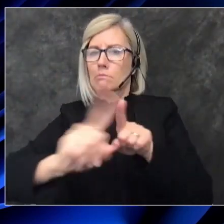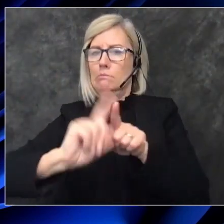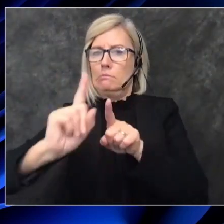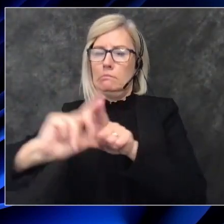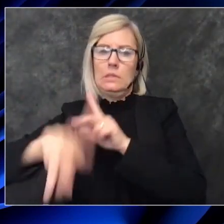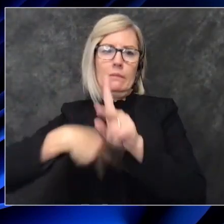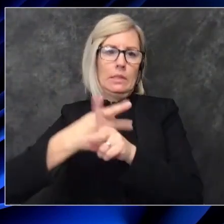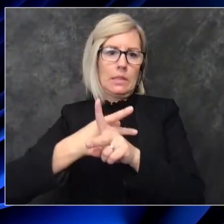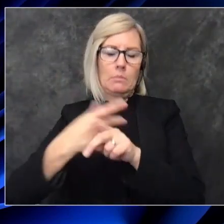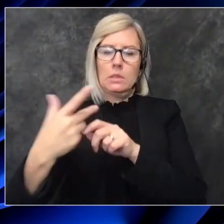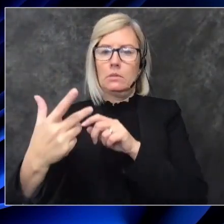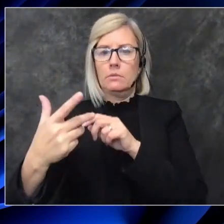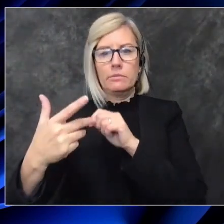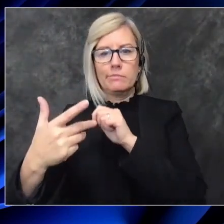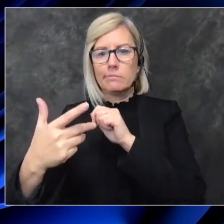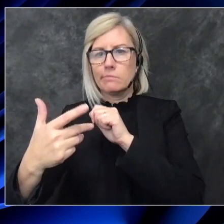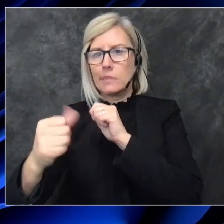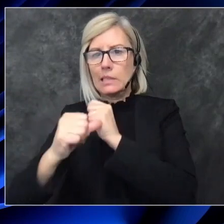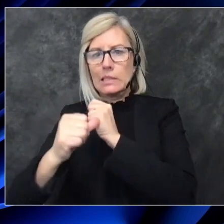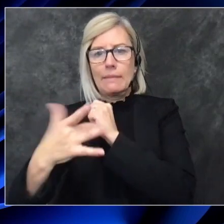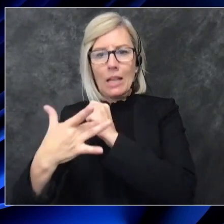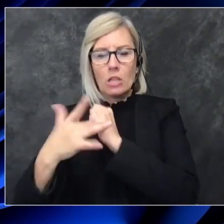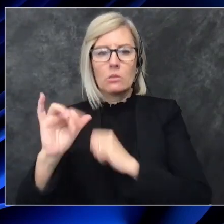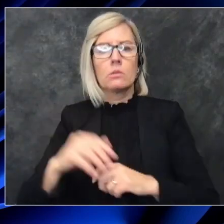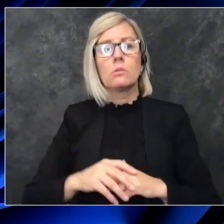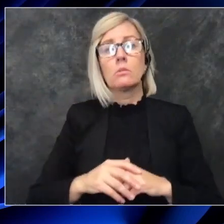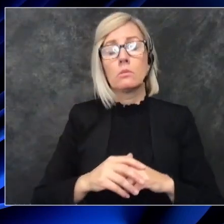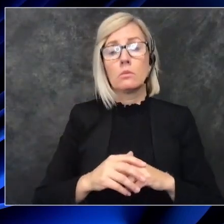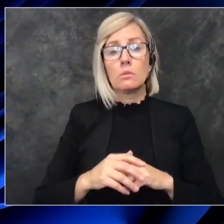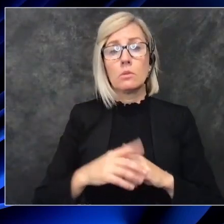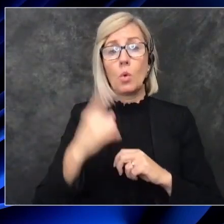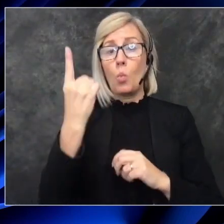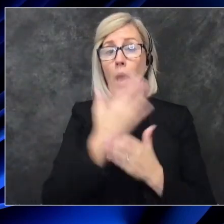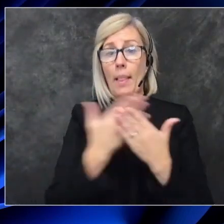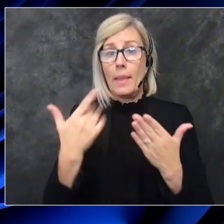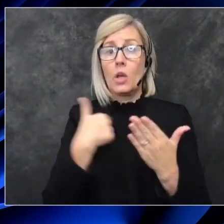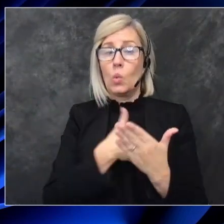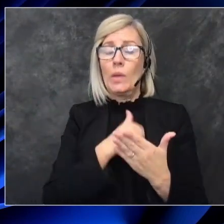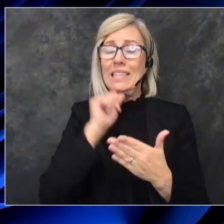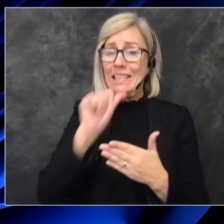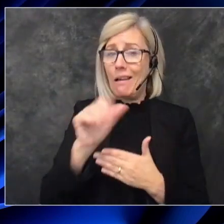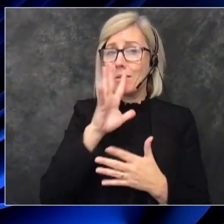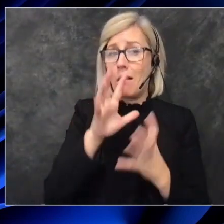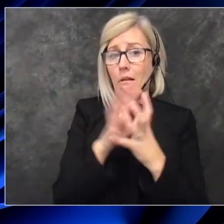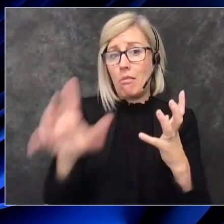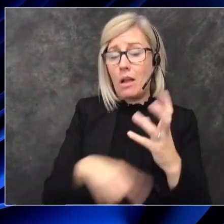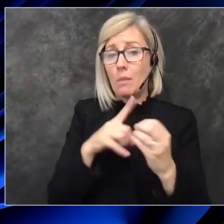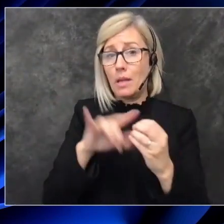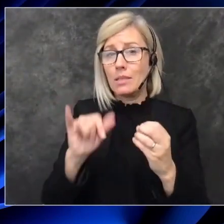And by the way, one of the things that we didn't touch too much on today is screen readers and shameless plug.